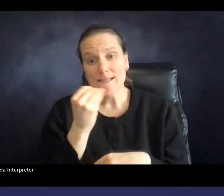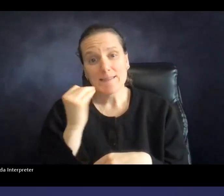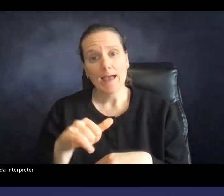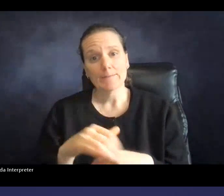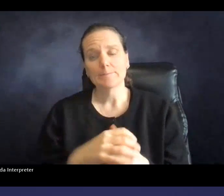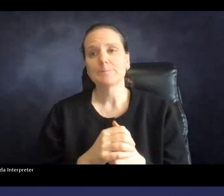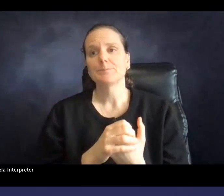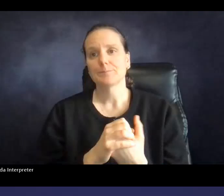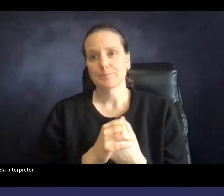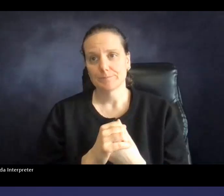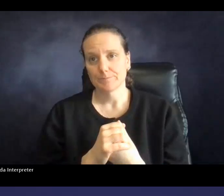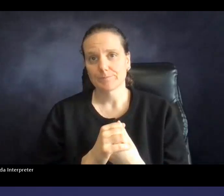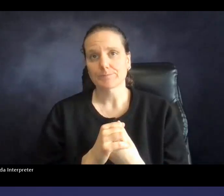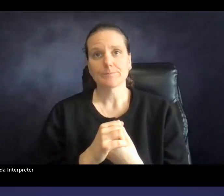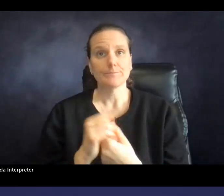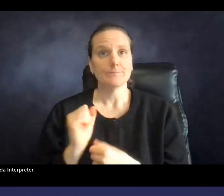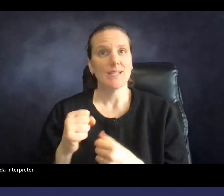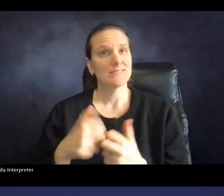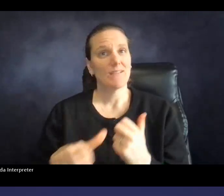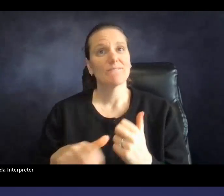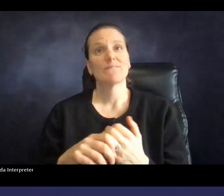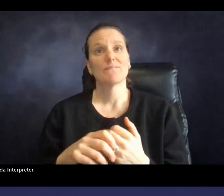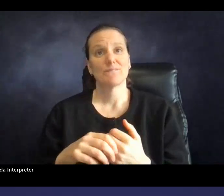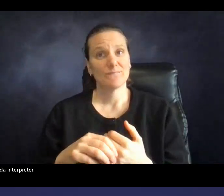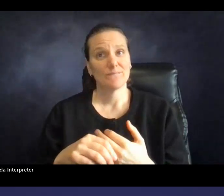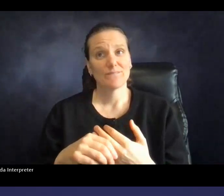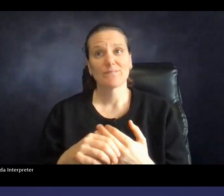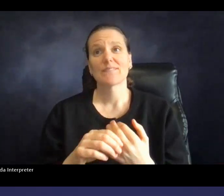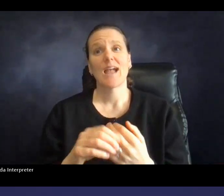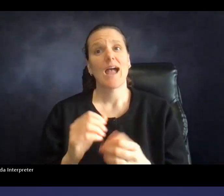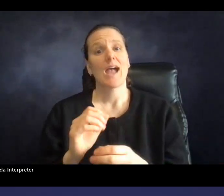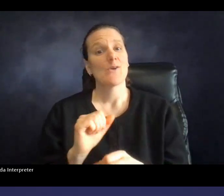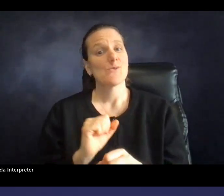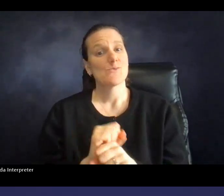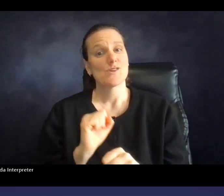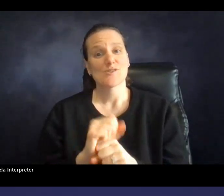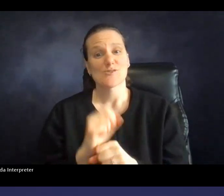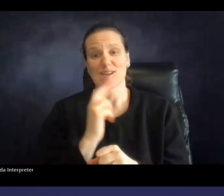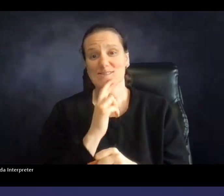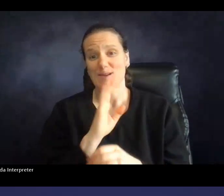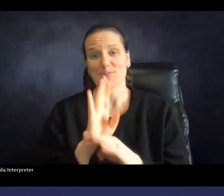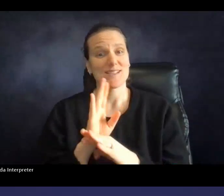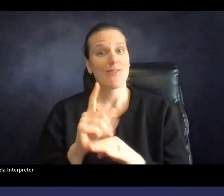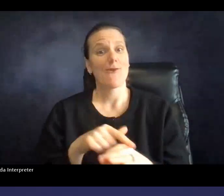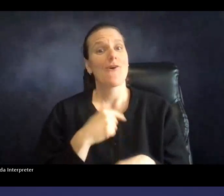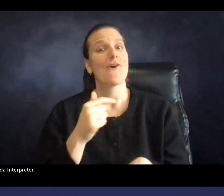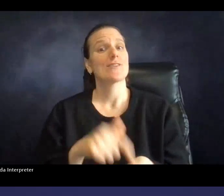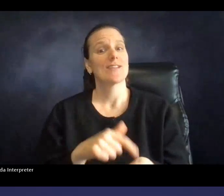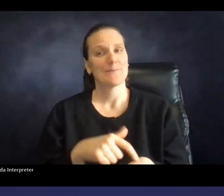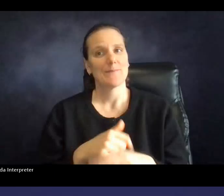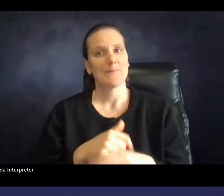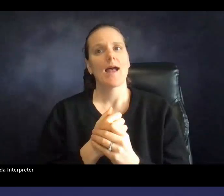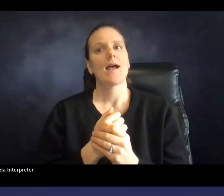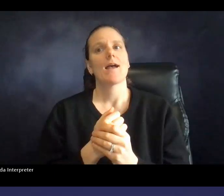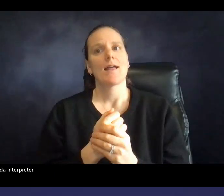Yeah, it's tough. I mean, I, I worked in the restaurant business for a long time too, and I love searing my meat.